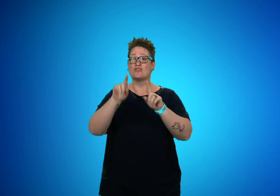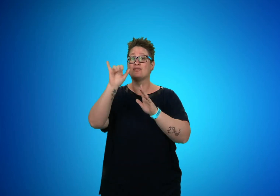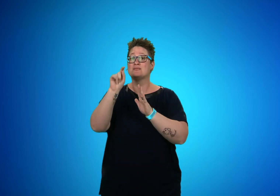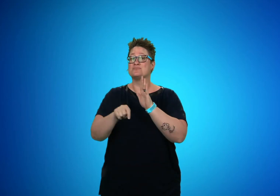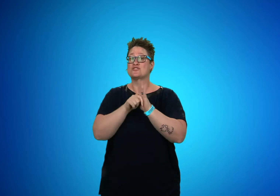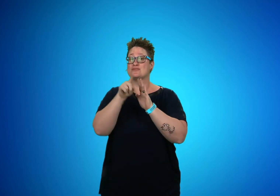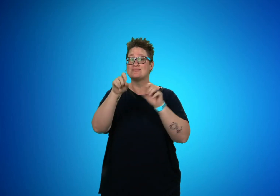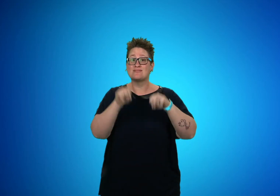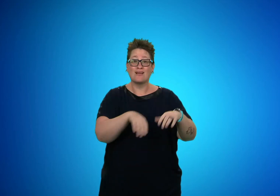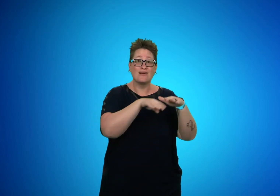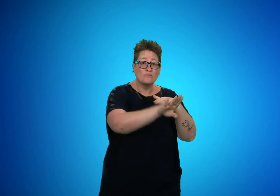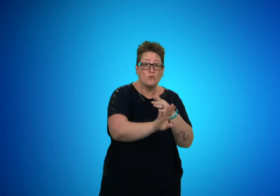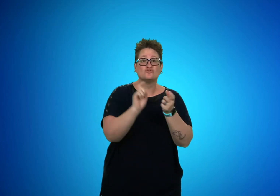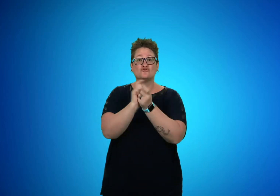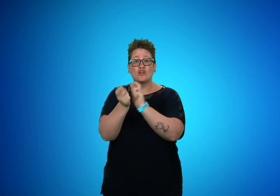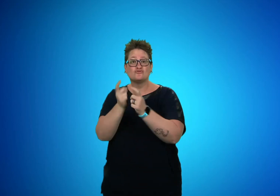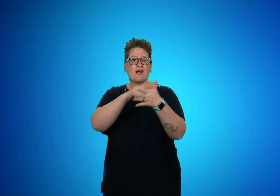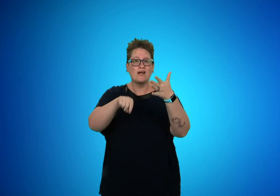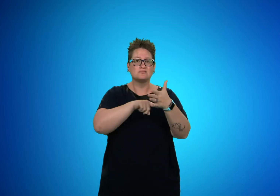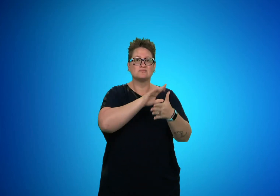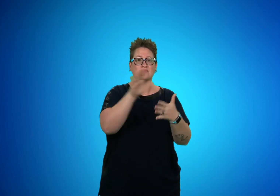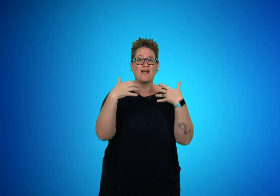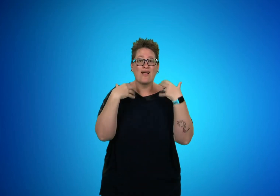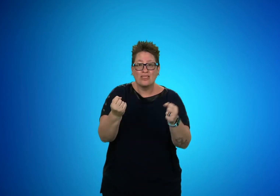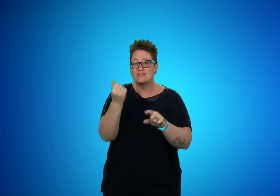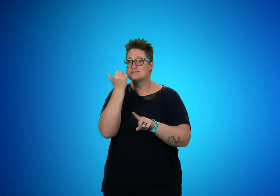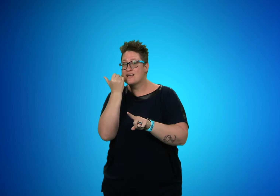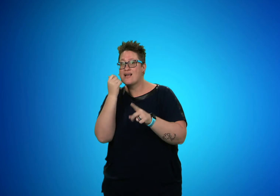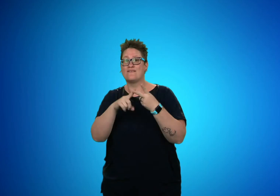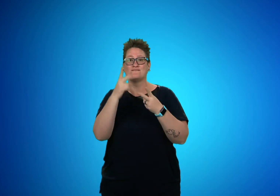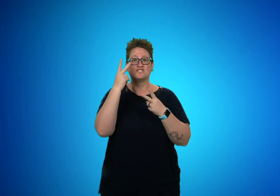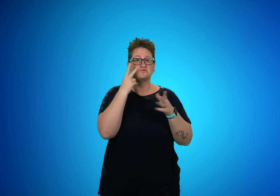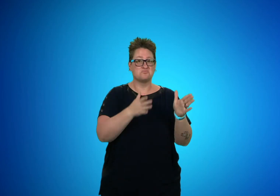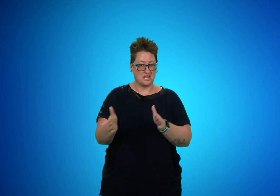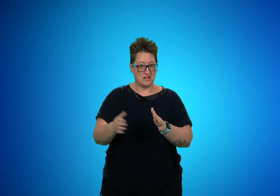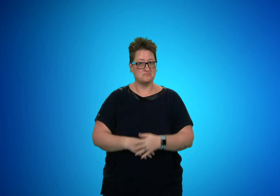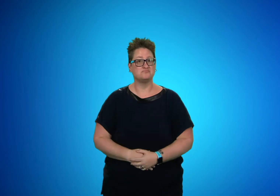During that period you can enroll, change, or cancel your health, dental, and vision insurance plan.